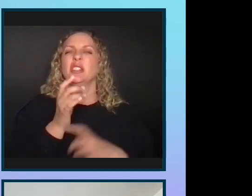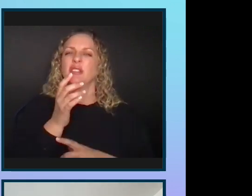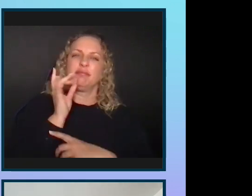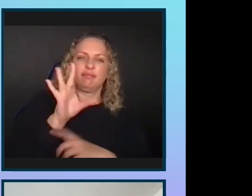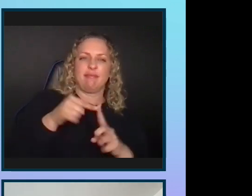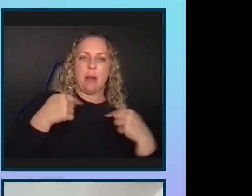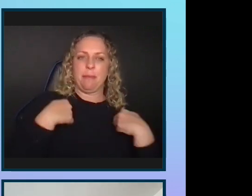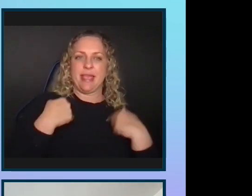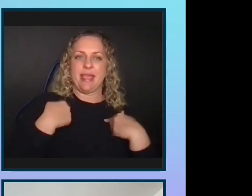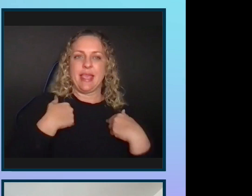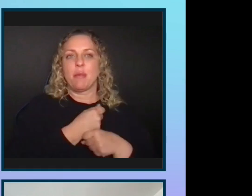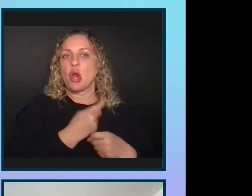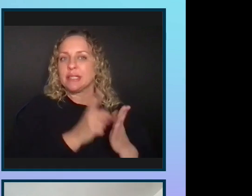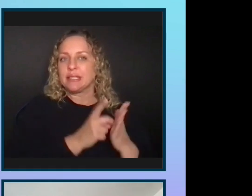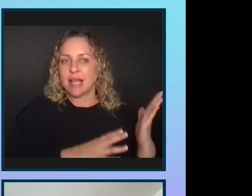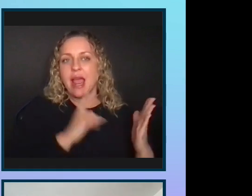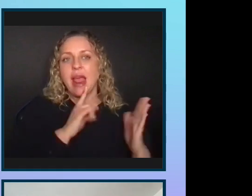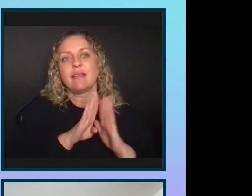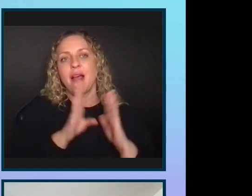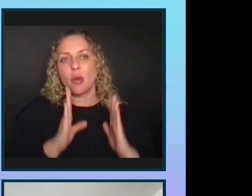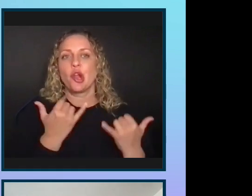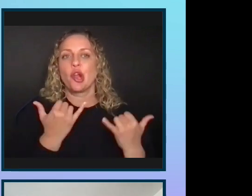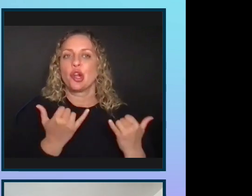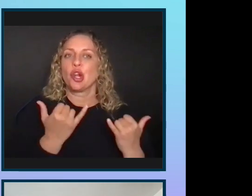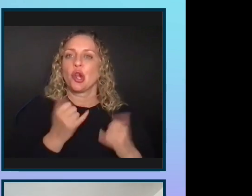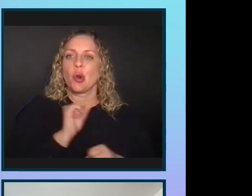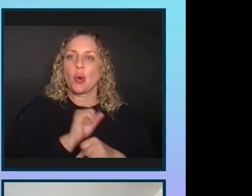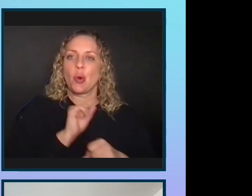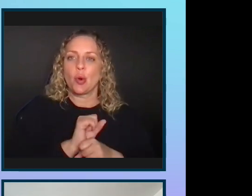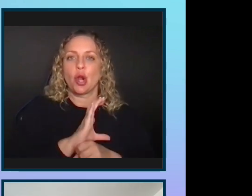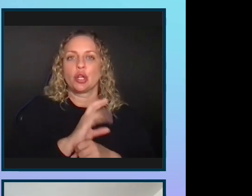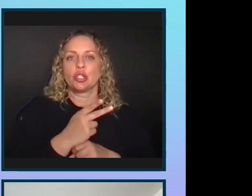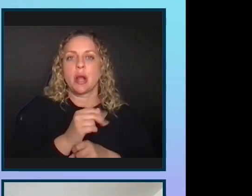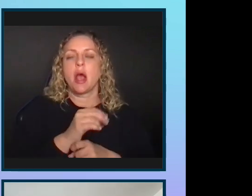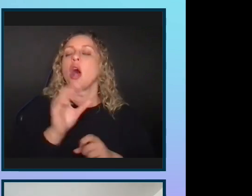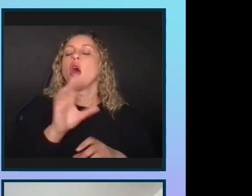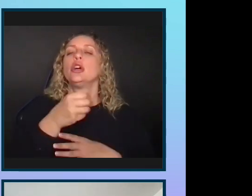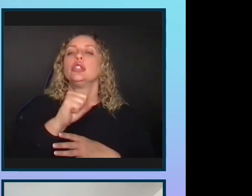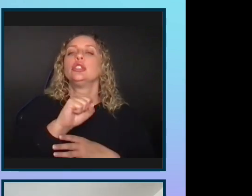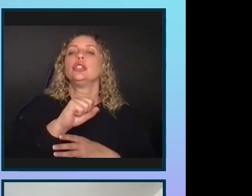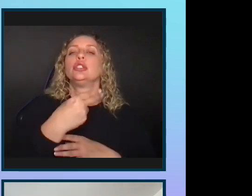I'm a product and developer currently working at Shopify, I live in Toronto, Canada,